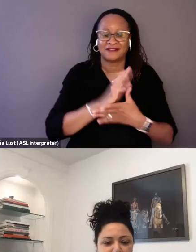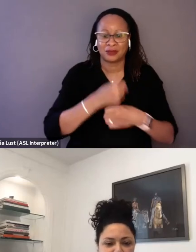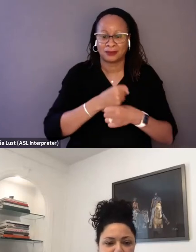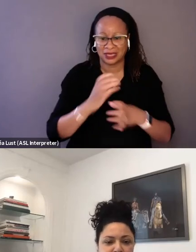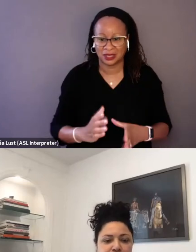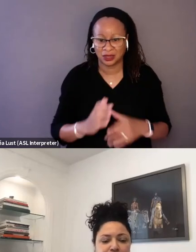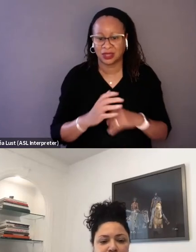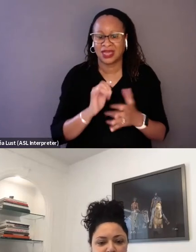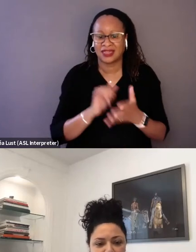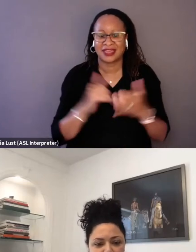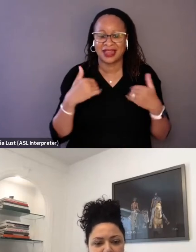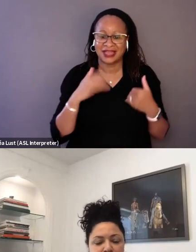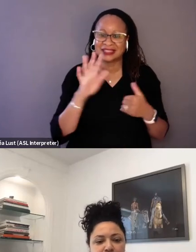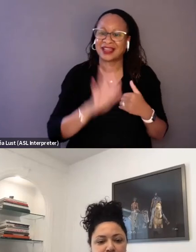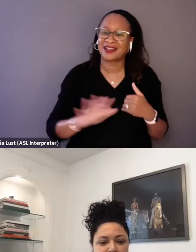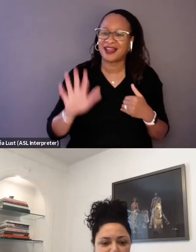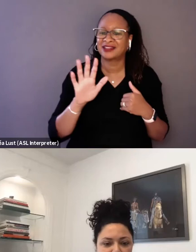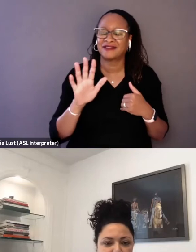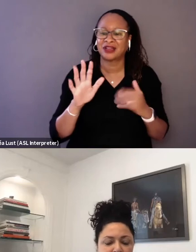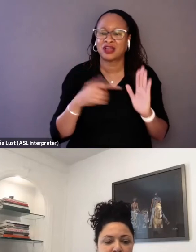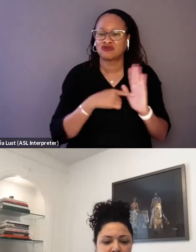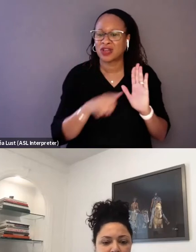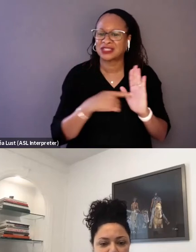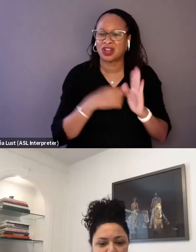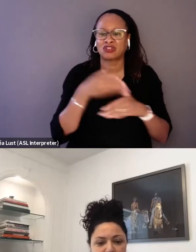that has that kind of resonance across every kind of line.